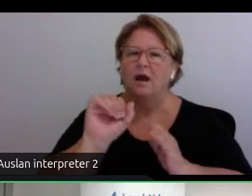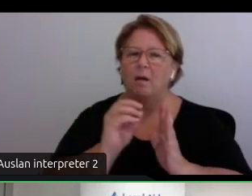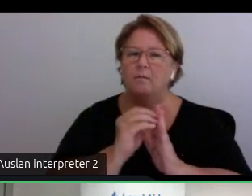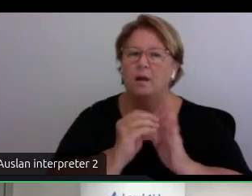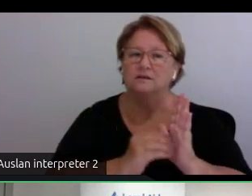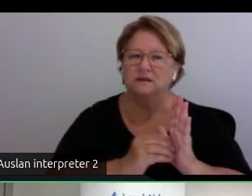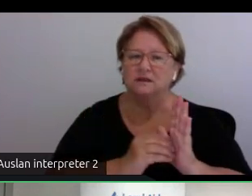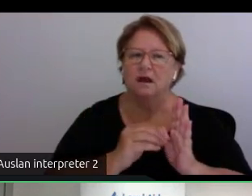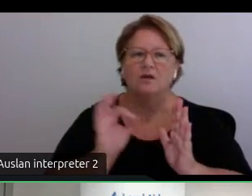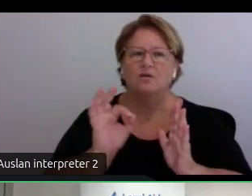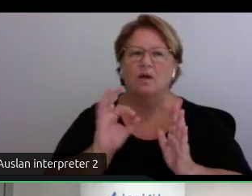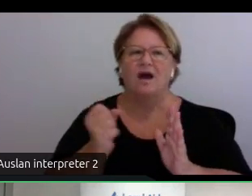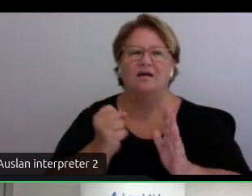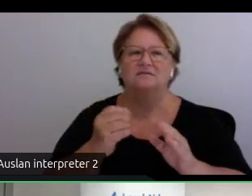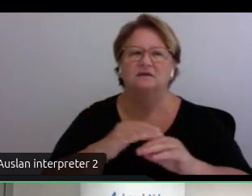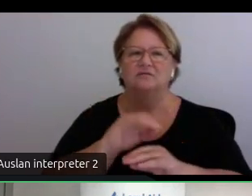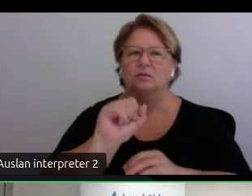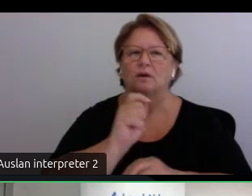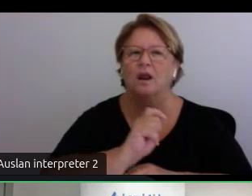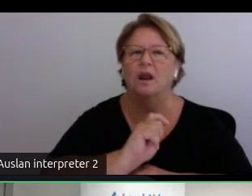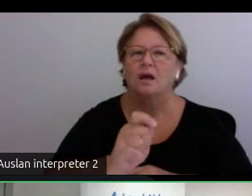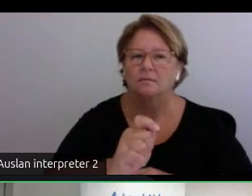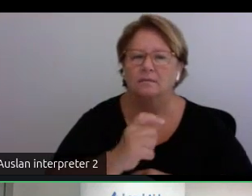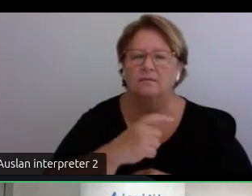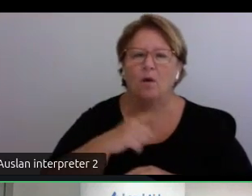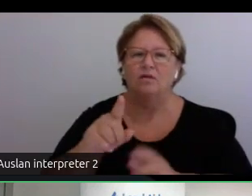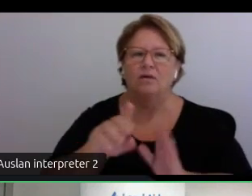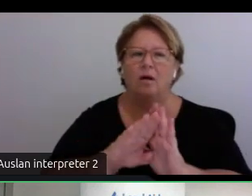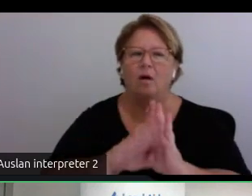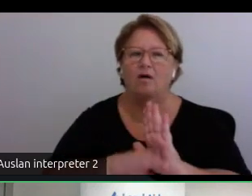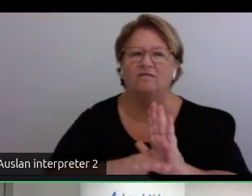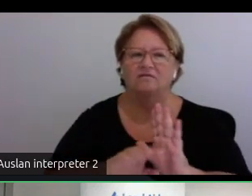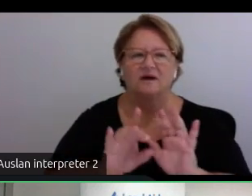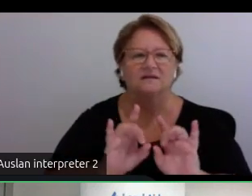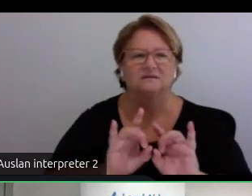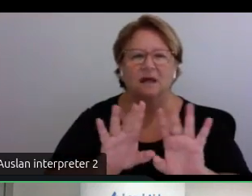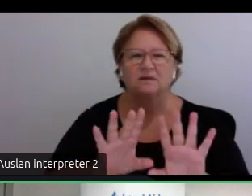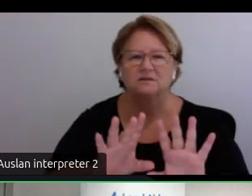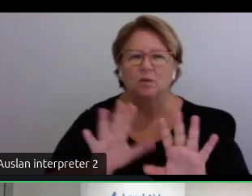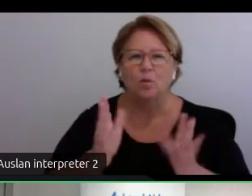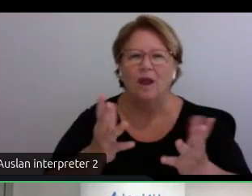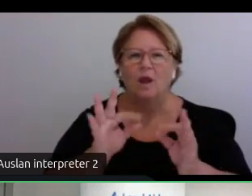policy that they don't have to cover your claim because they've excluded damage where there's